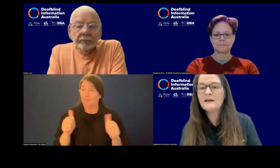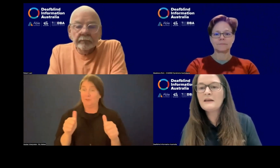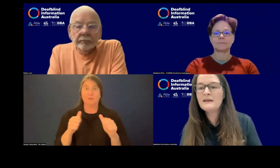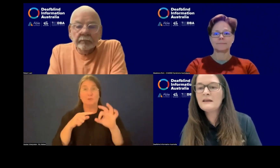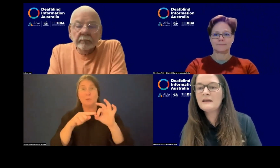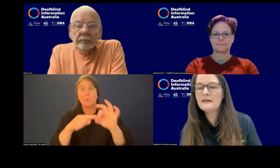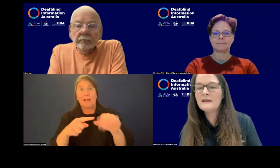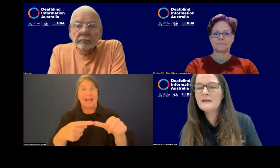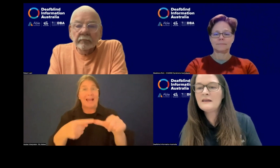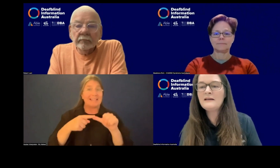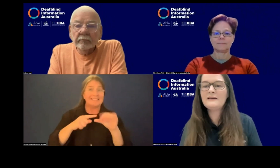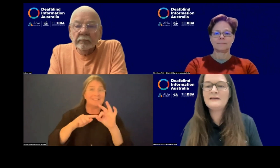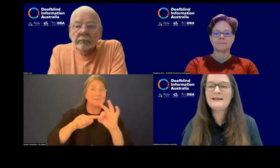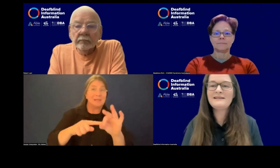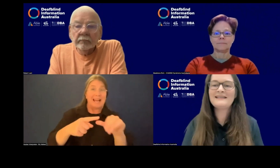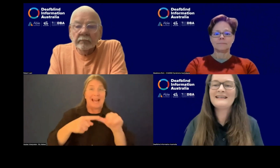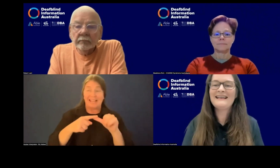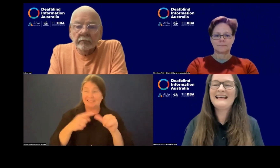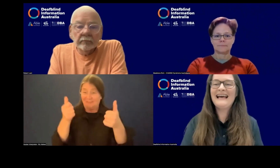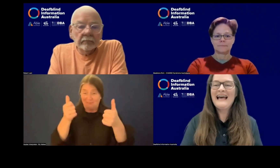I think, yes.